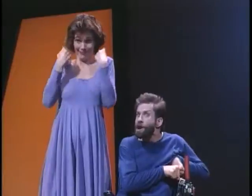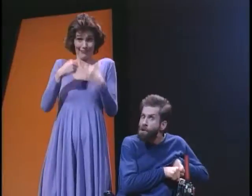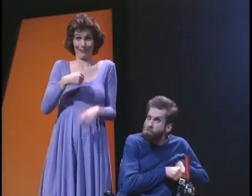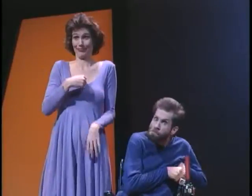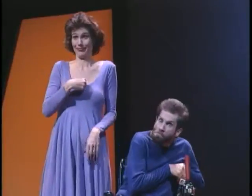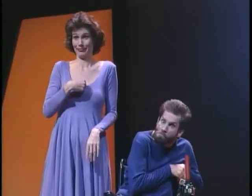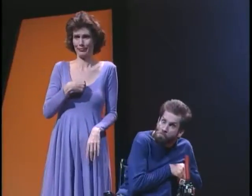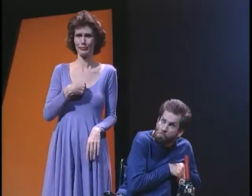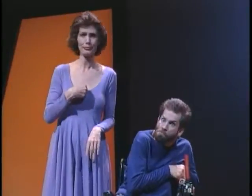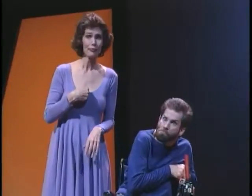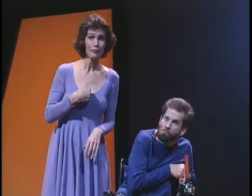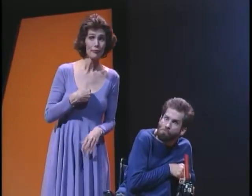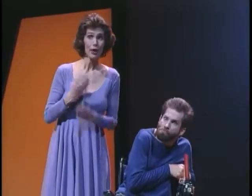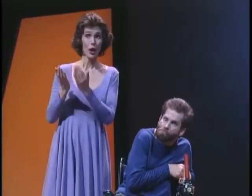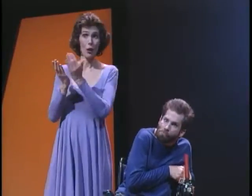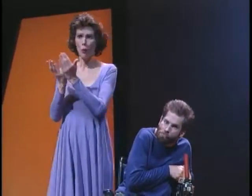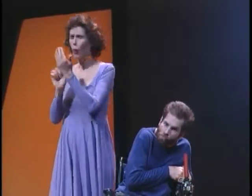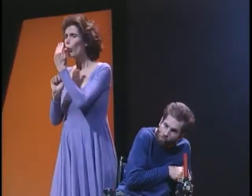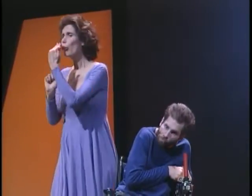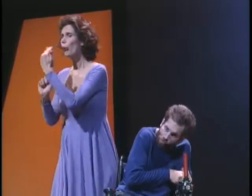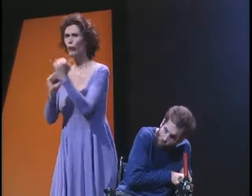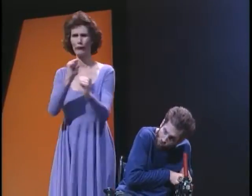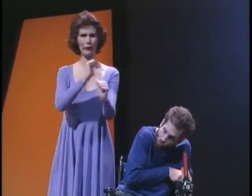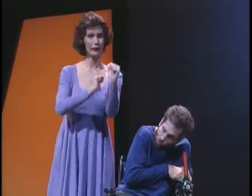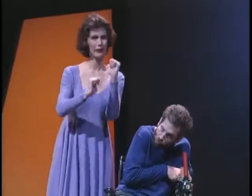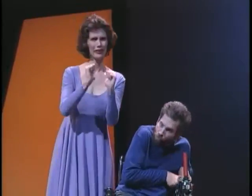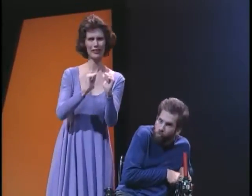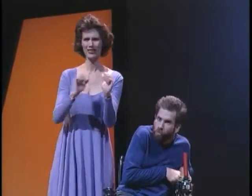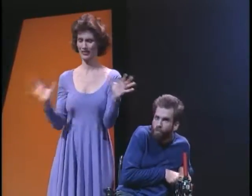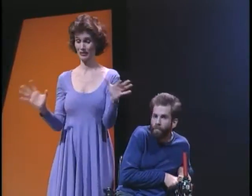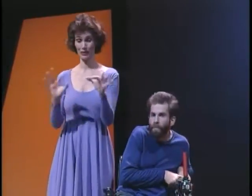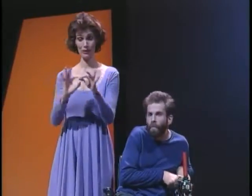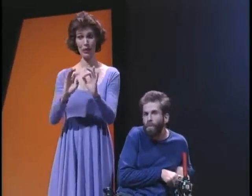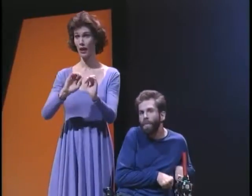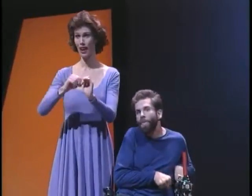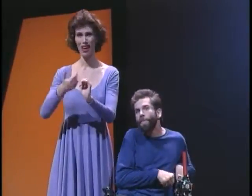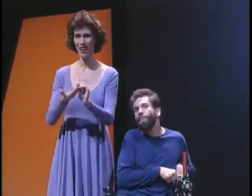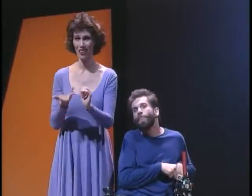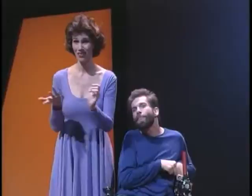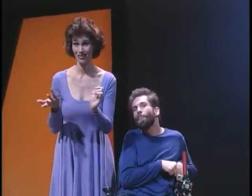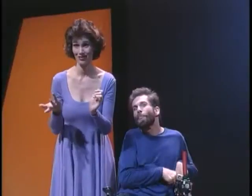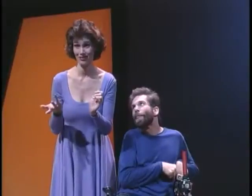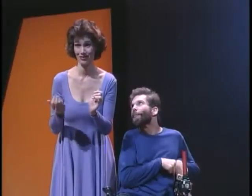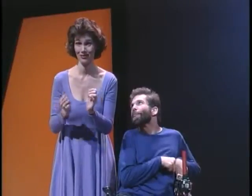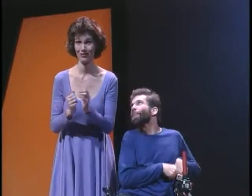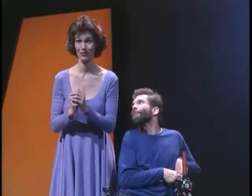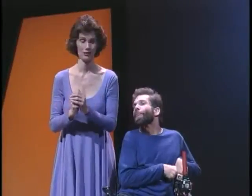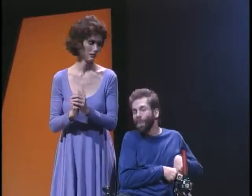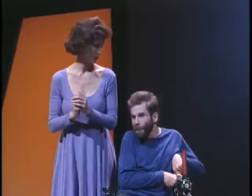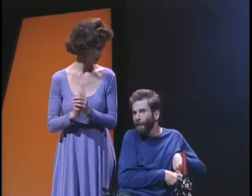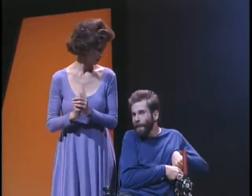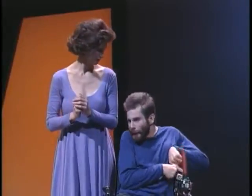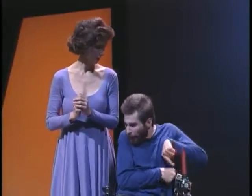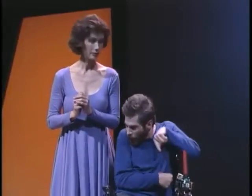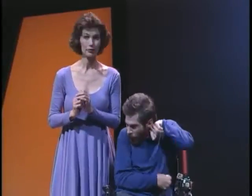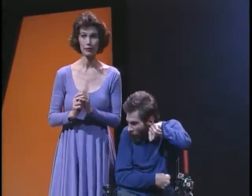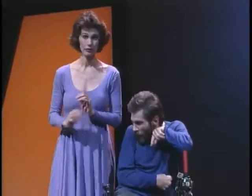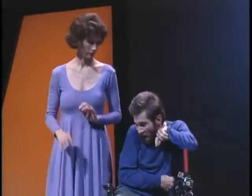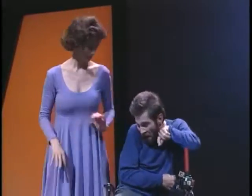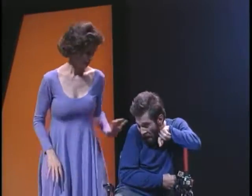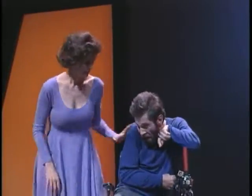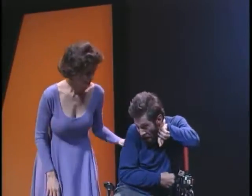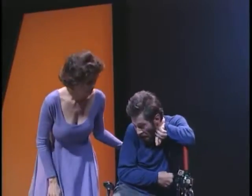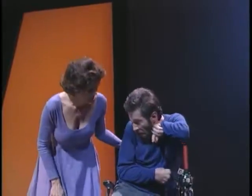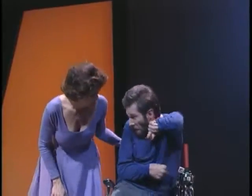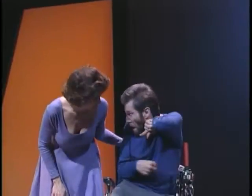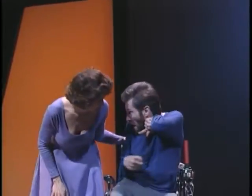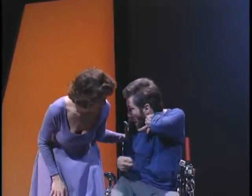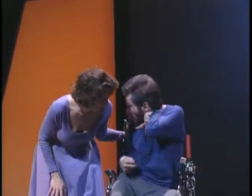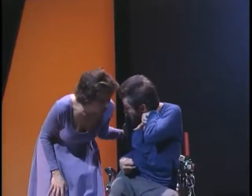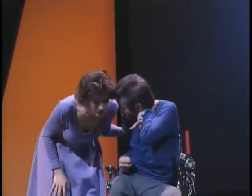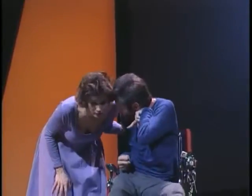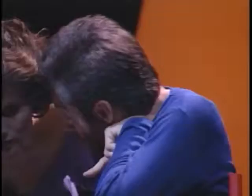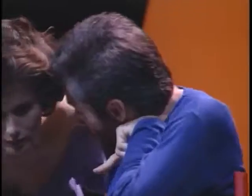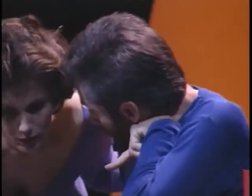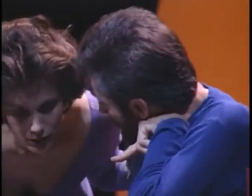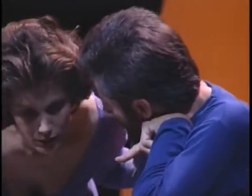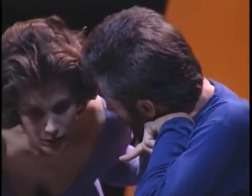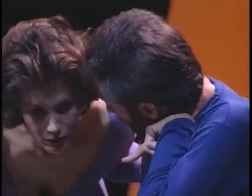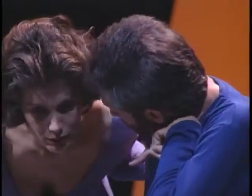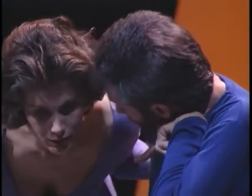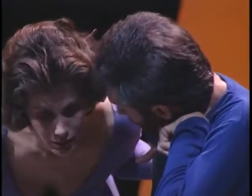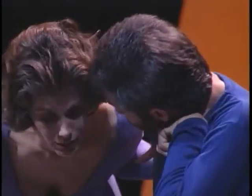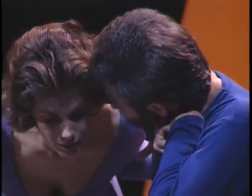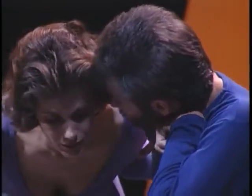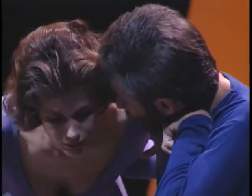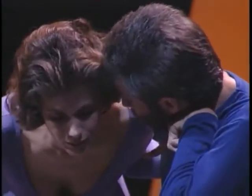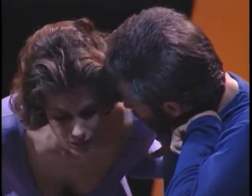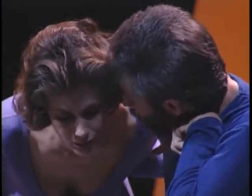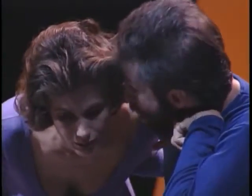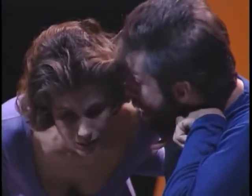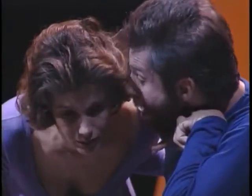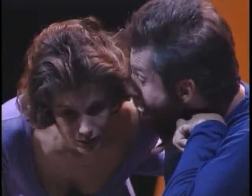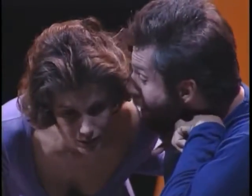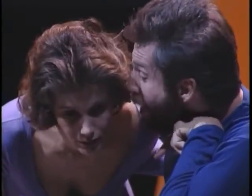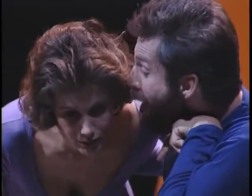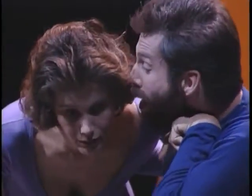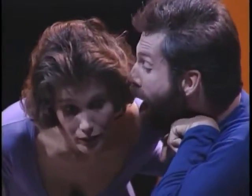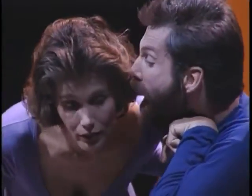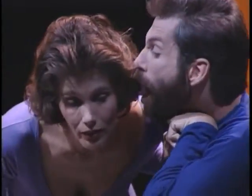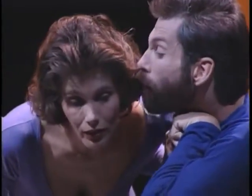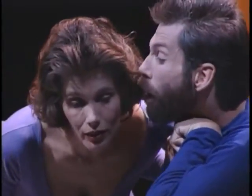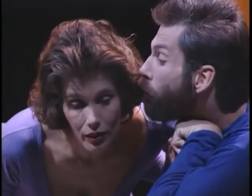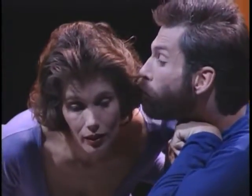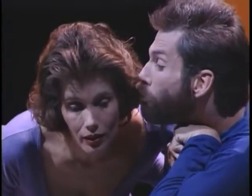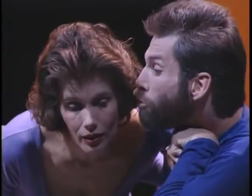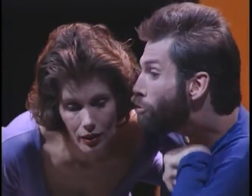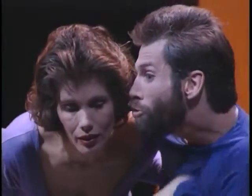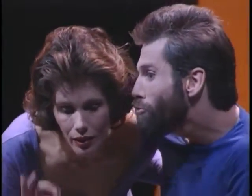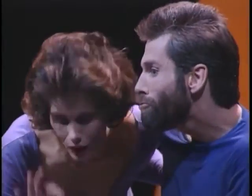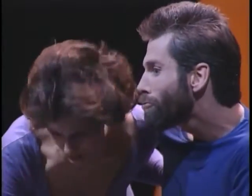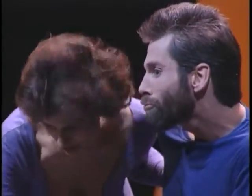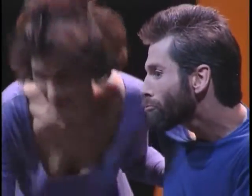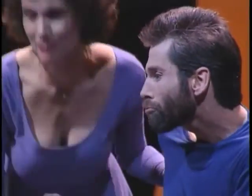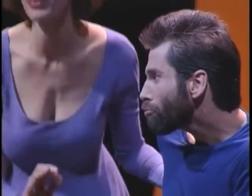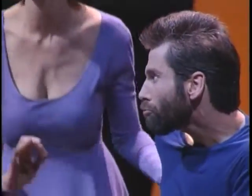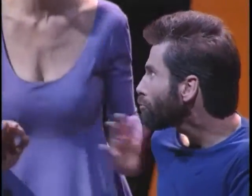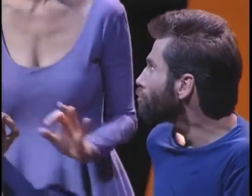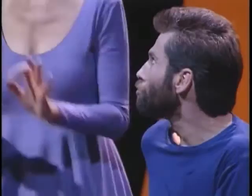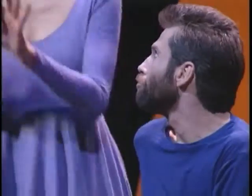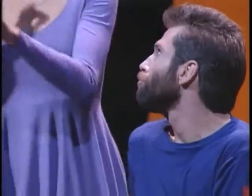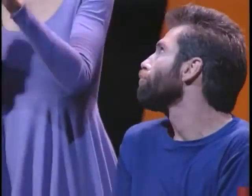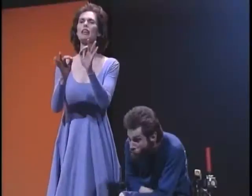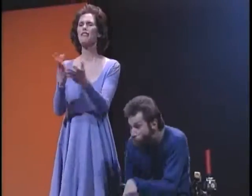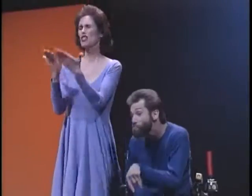sale abodes and theatrical productions how are they related okay well if it's